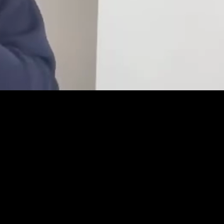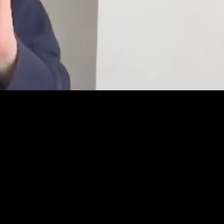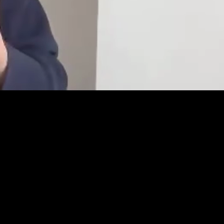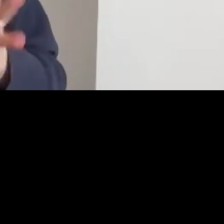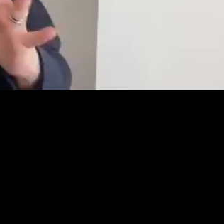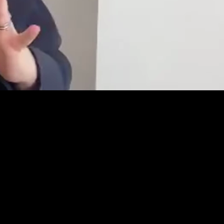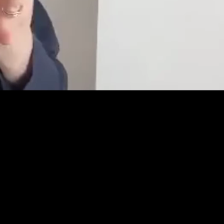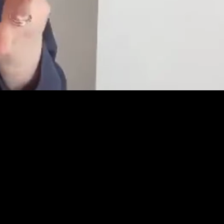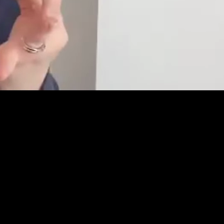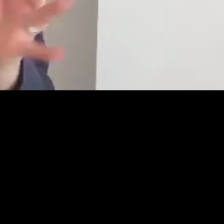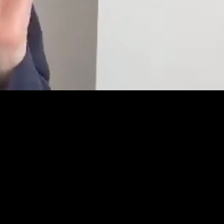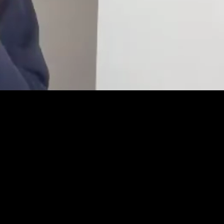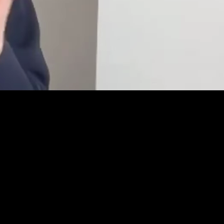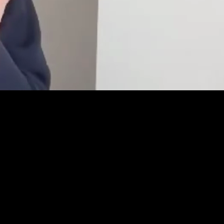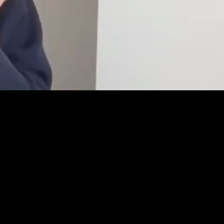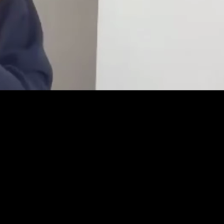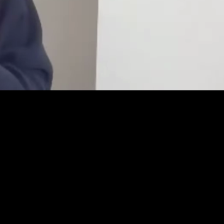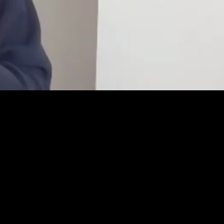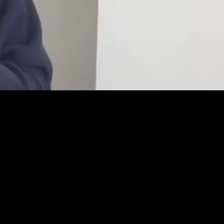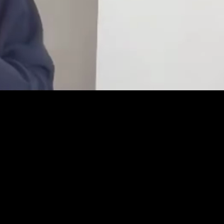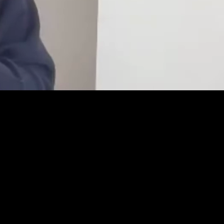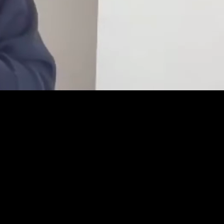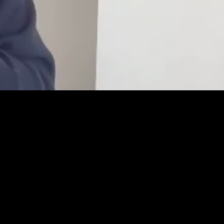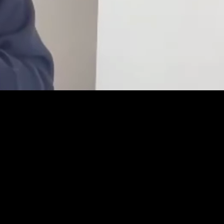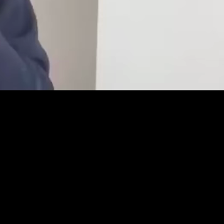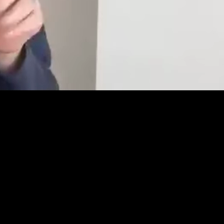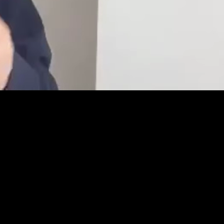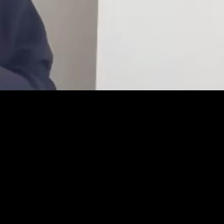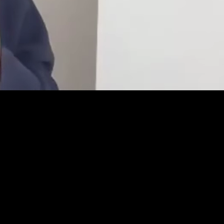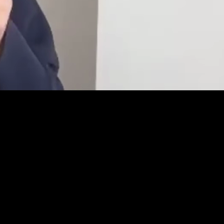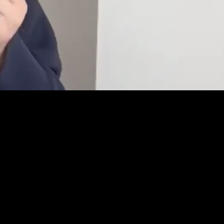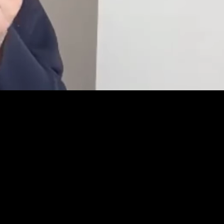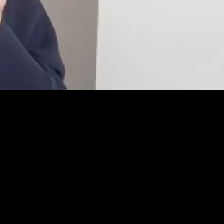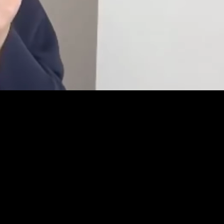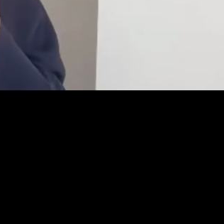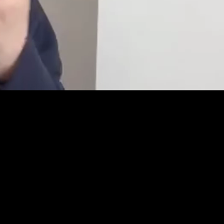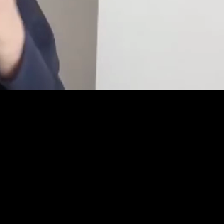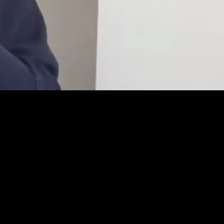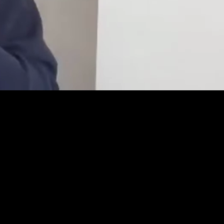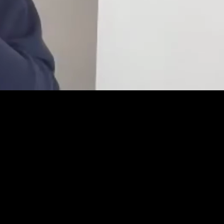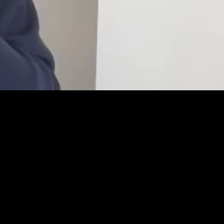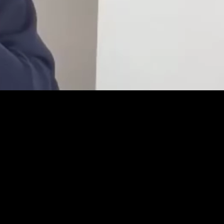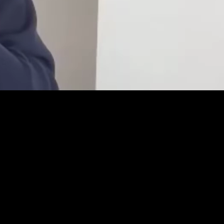It's not as sophisticated as Squarespace or Wix. You're very much more limited in what you can do,